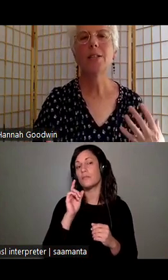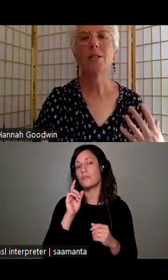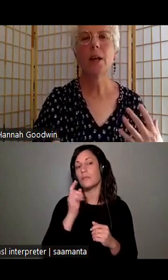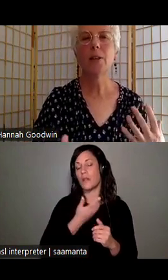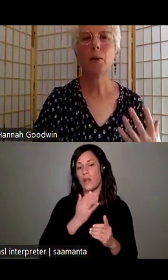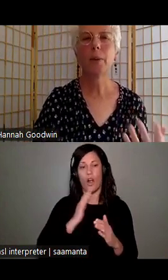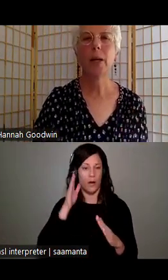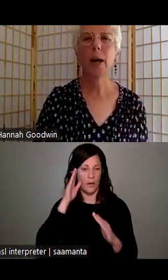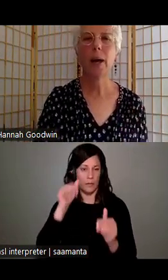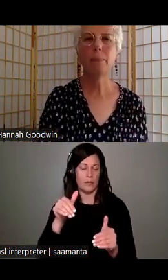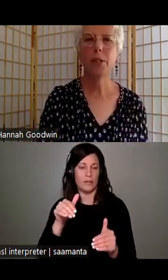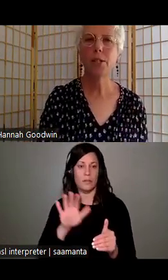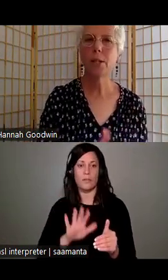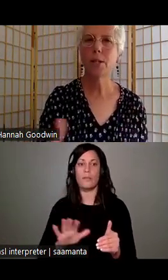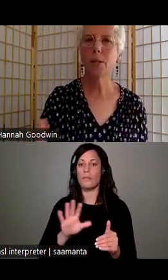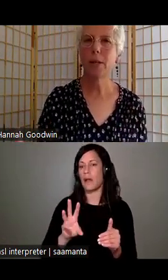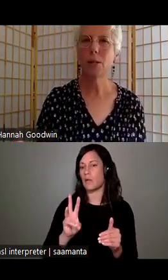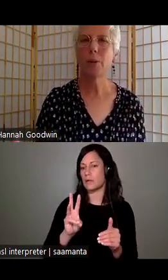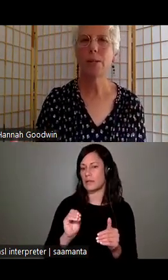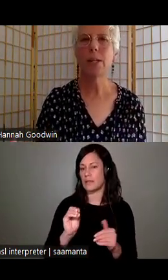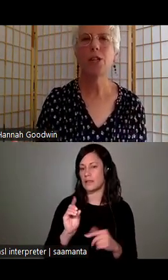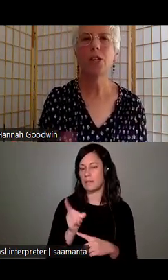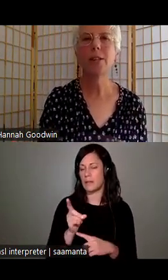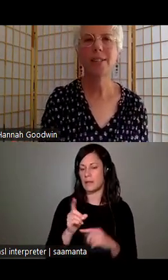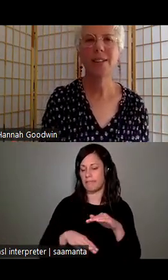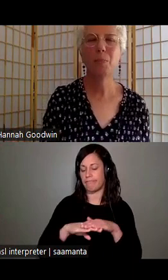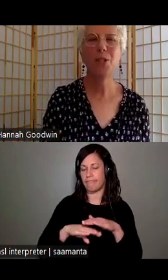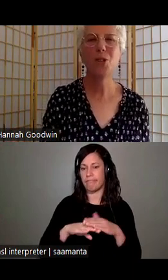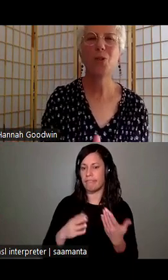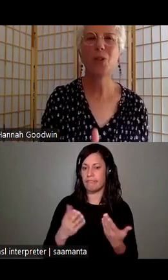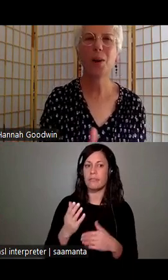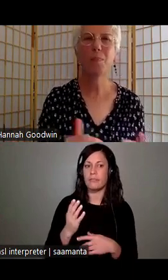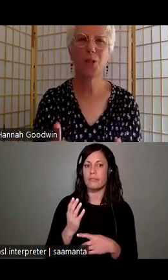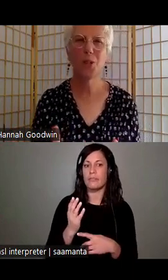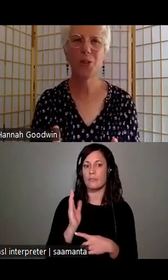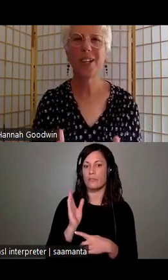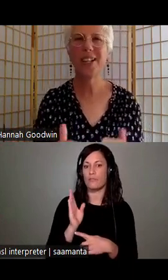is that there would be up to 60 minutes of presentation. Please note the up to,